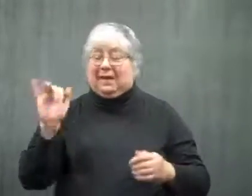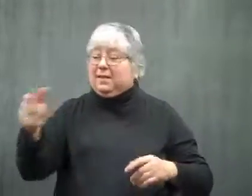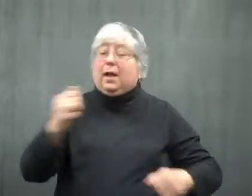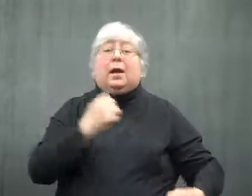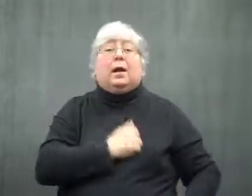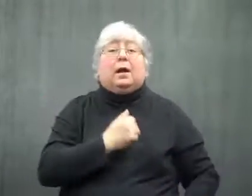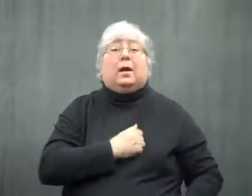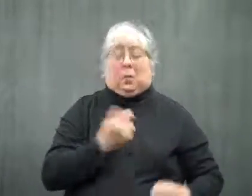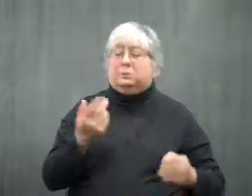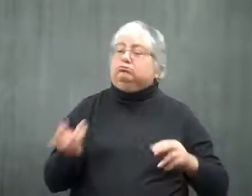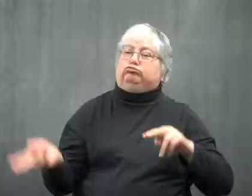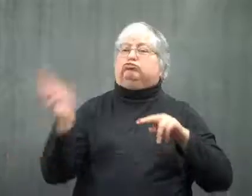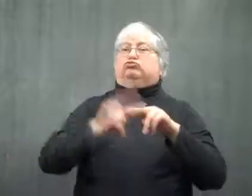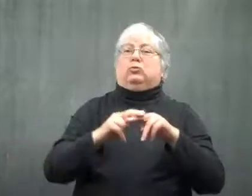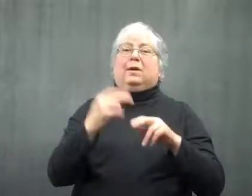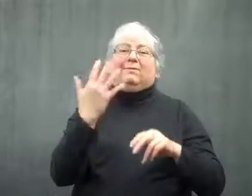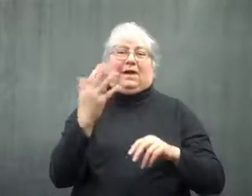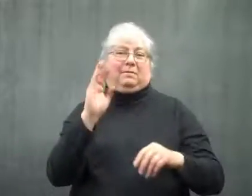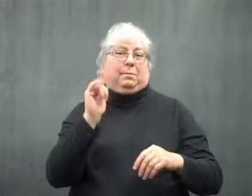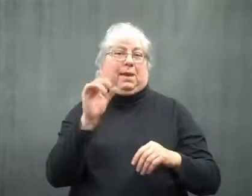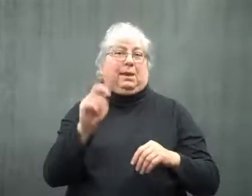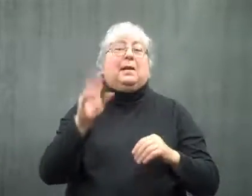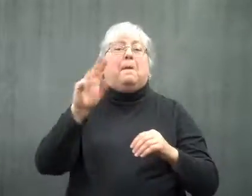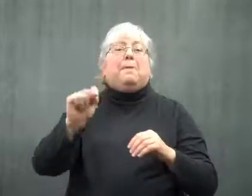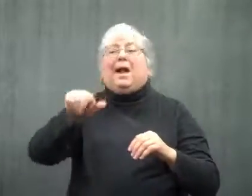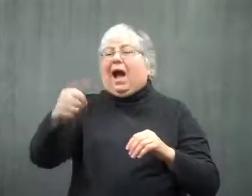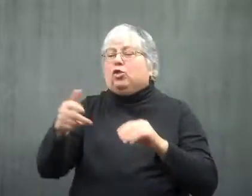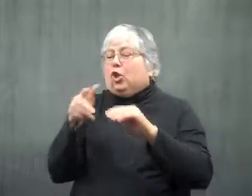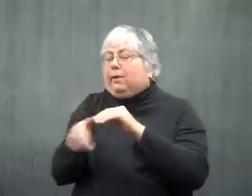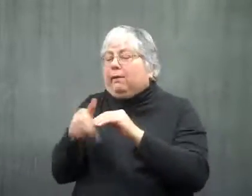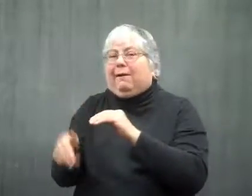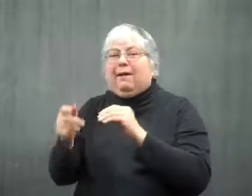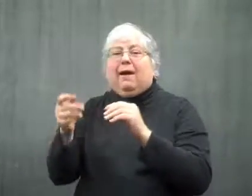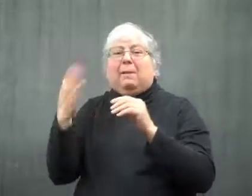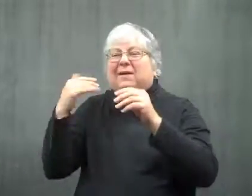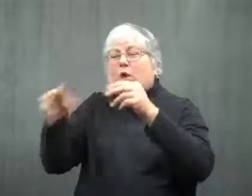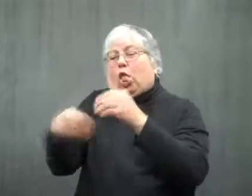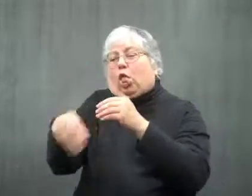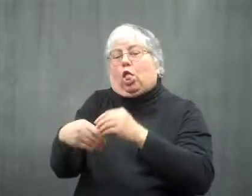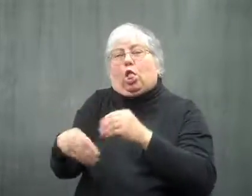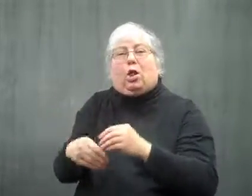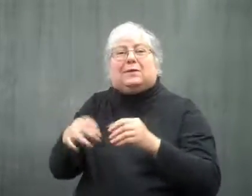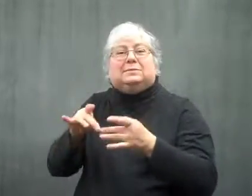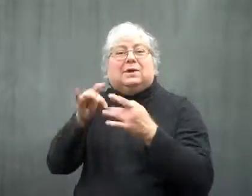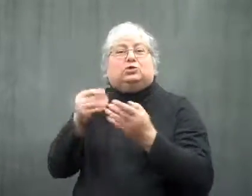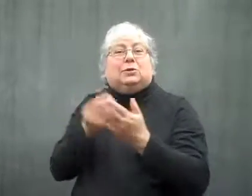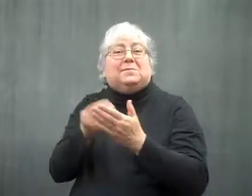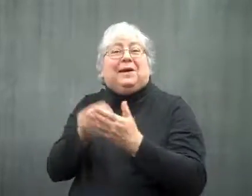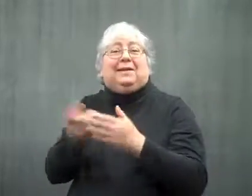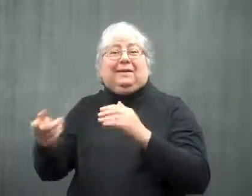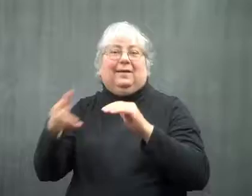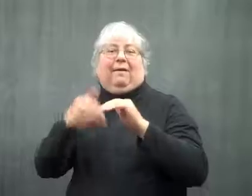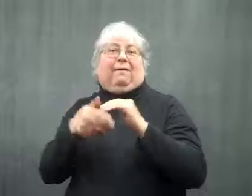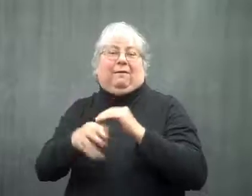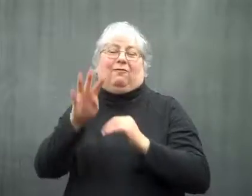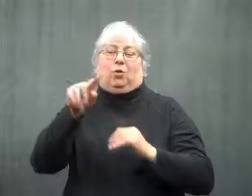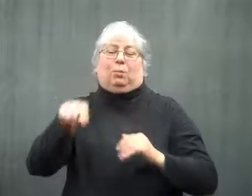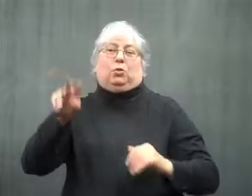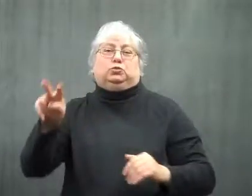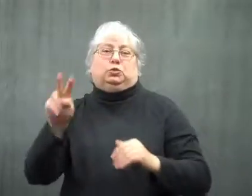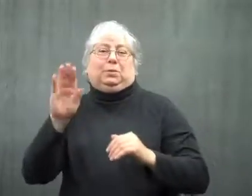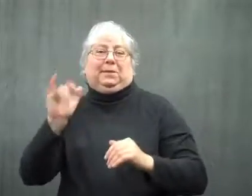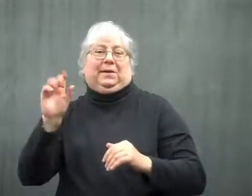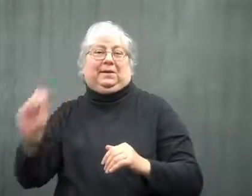The Department of Defense was increased by $5 billion but earmarks of $4.2 billion were cut.